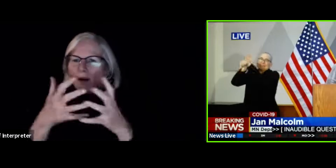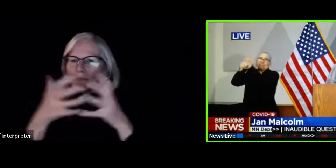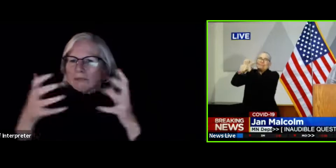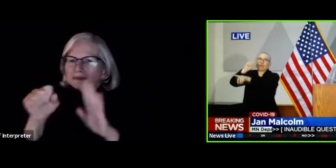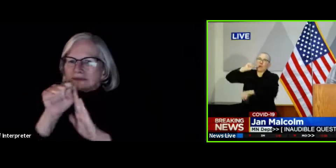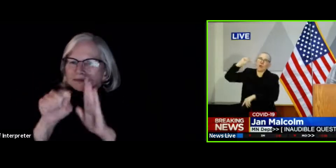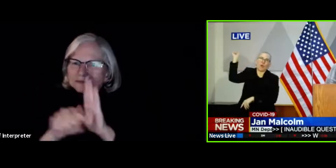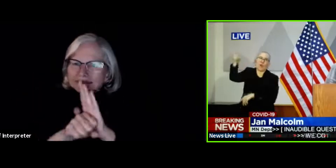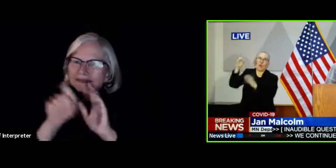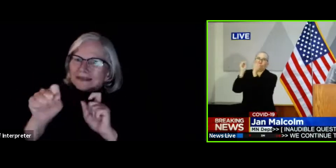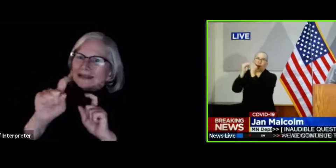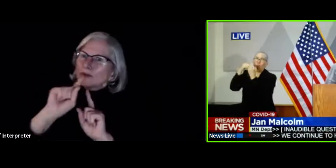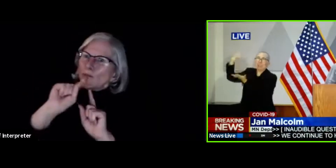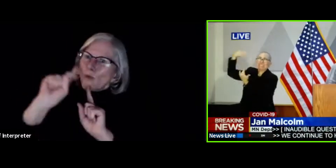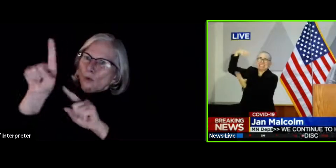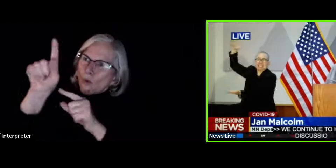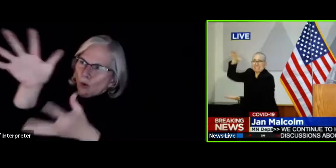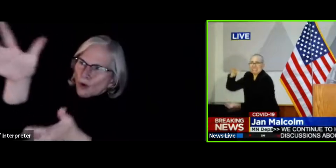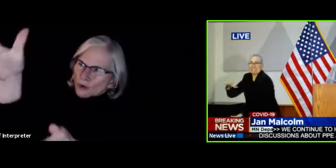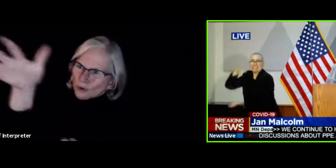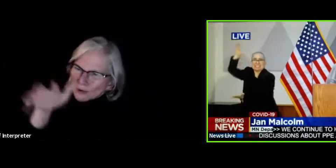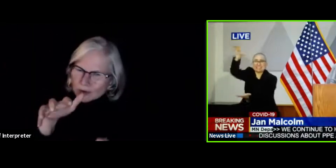JUST THE FACT THAT WE HAVE A STATE CACHE OF PPE IS